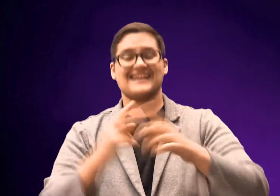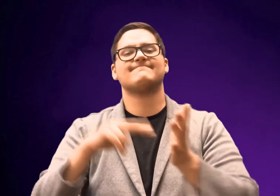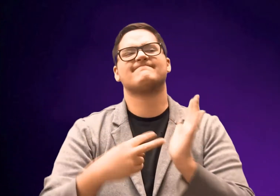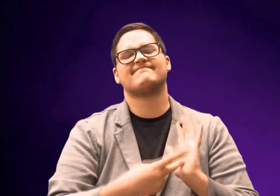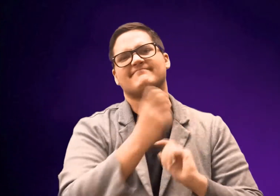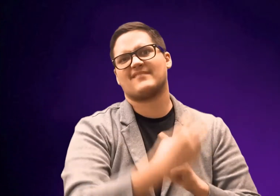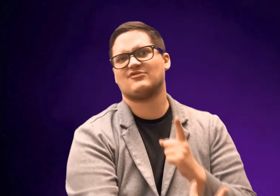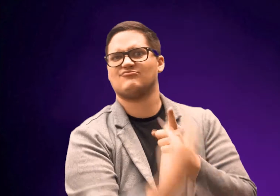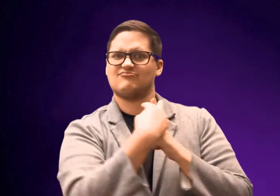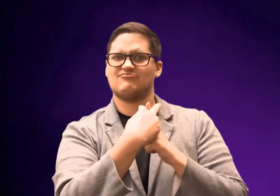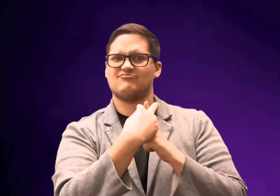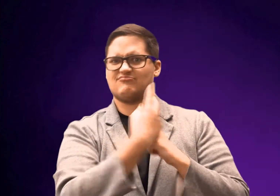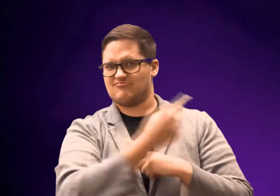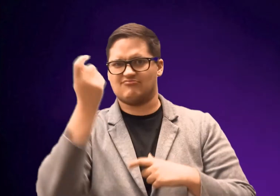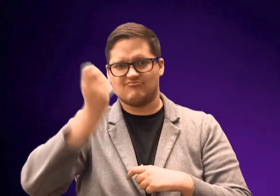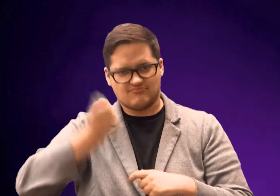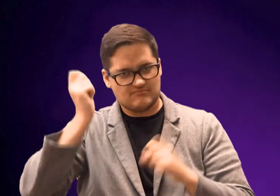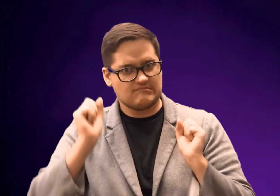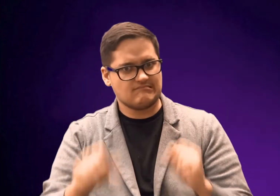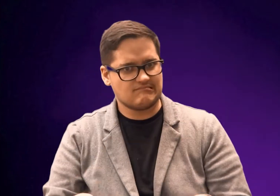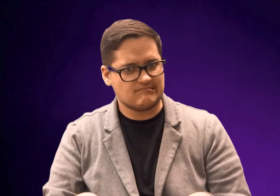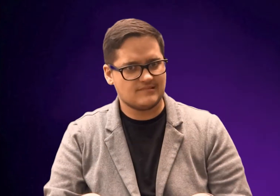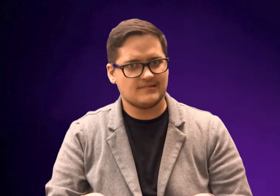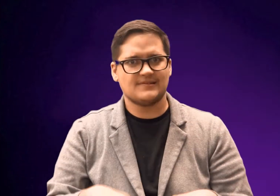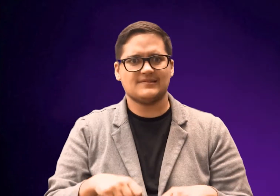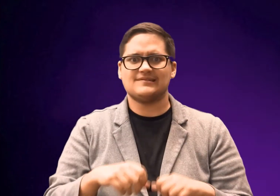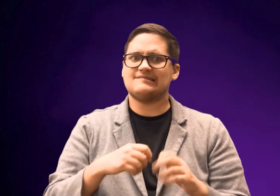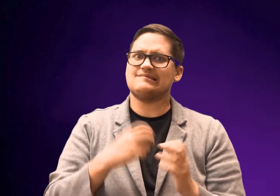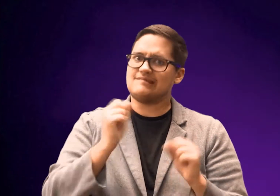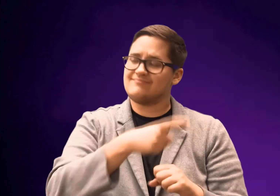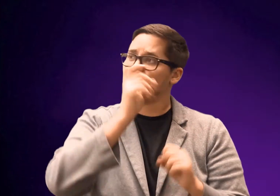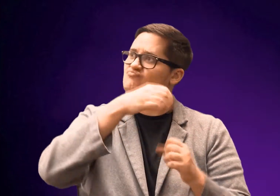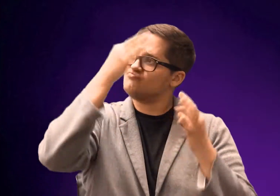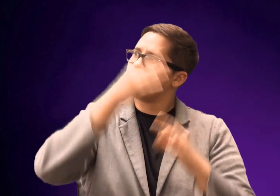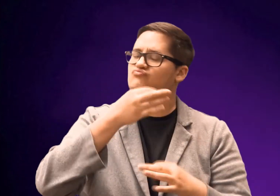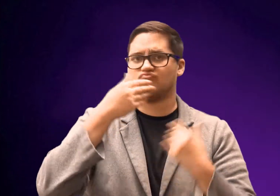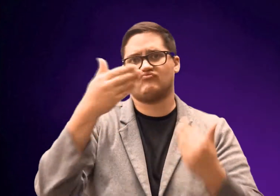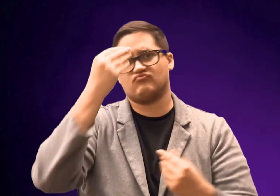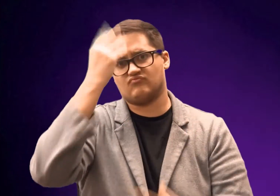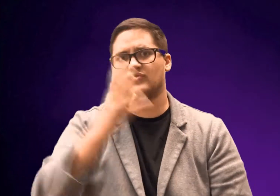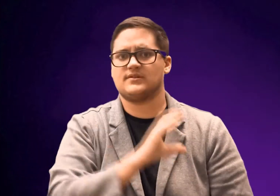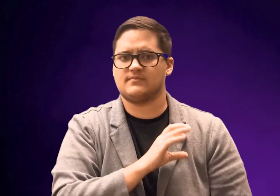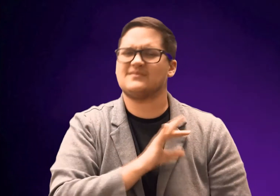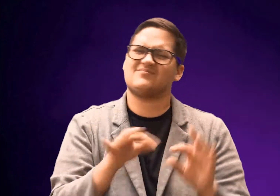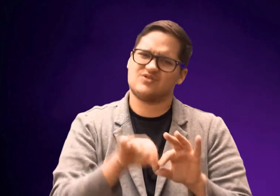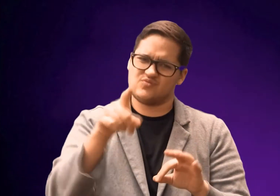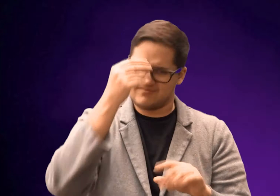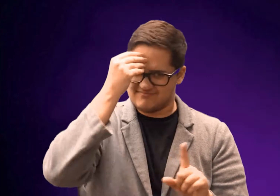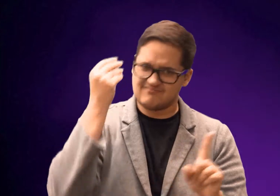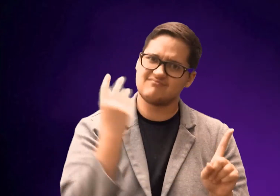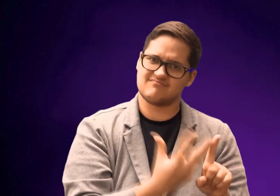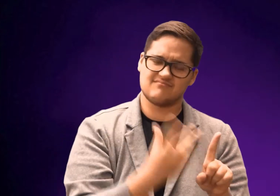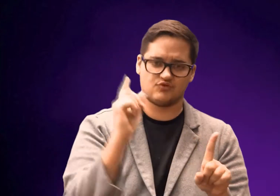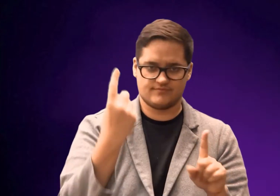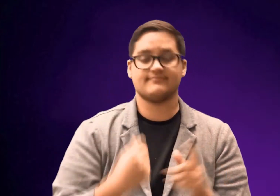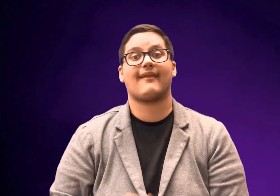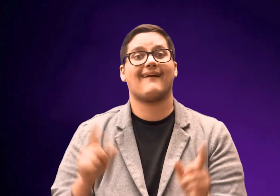you could be at risk of criminal charges if your spouse or partner decides to go to the police. That's why it's important to disclose to them.